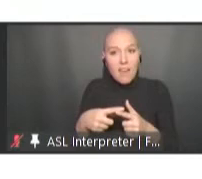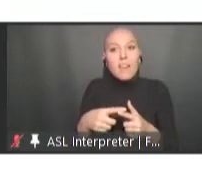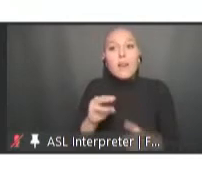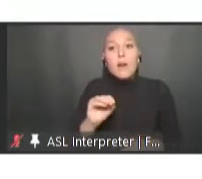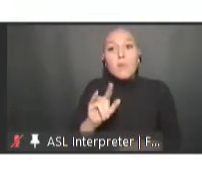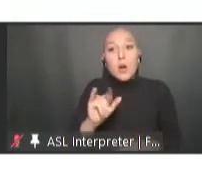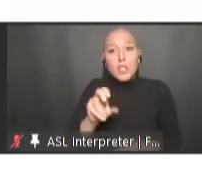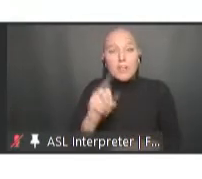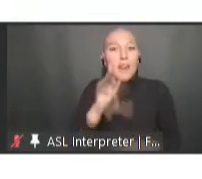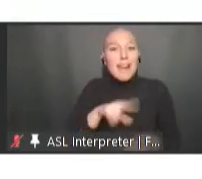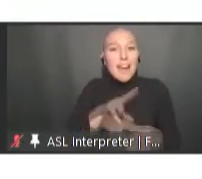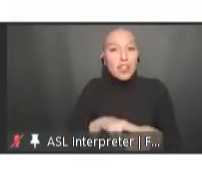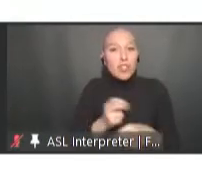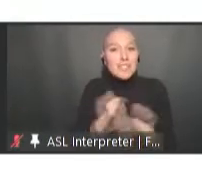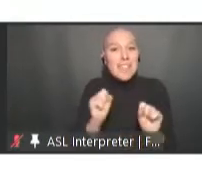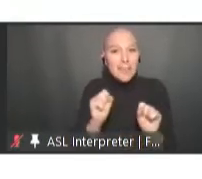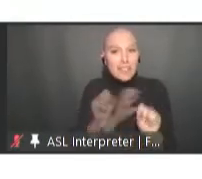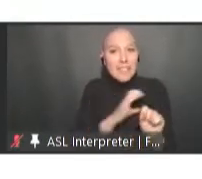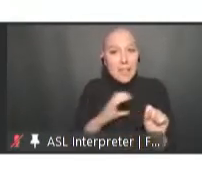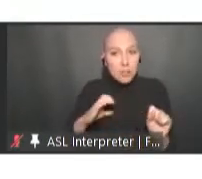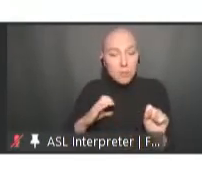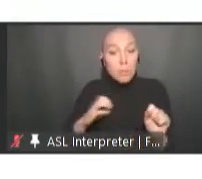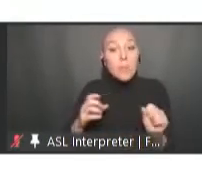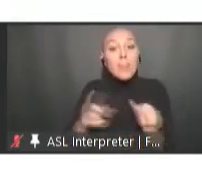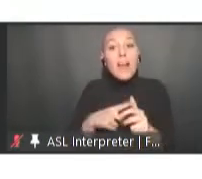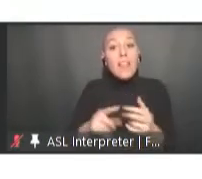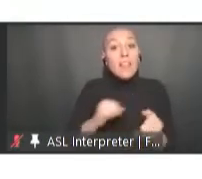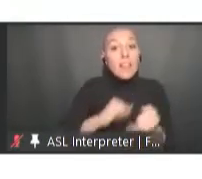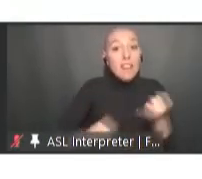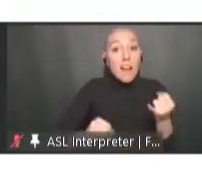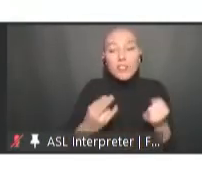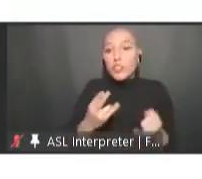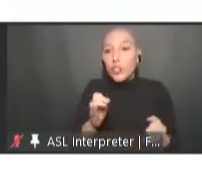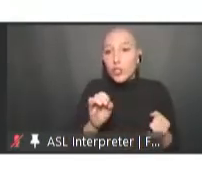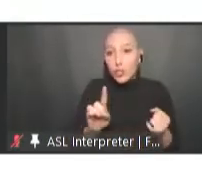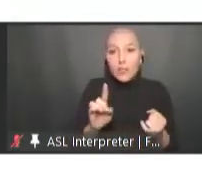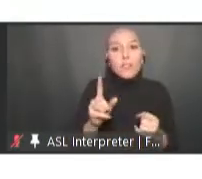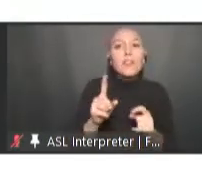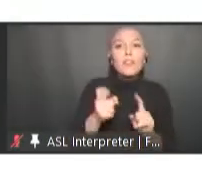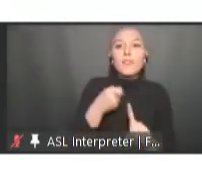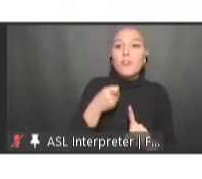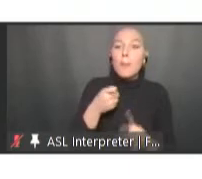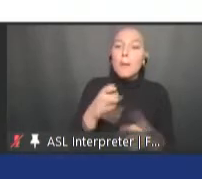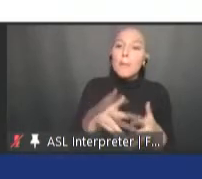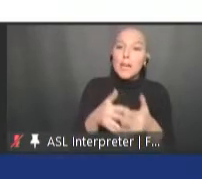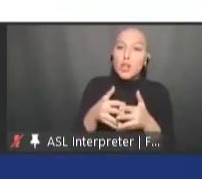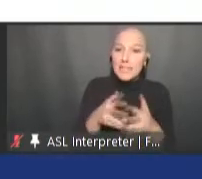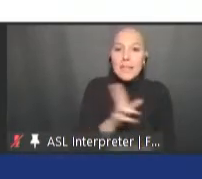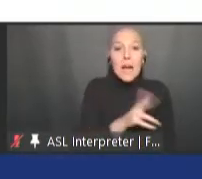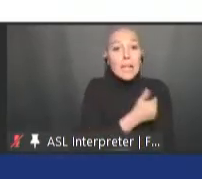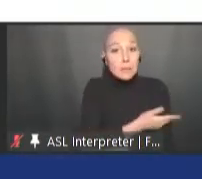from the American Hospital Association. See if we could get Dr. Gee's slides up, please.